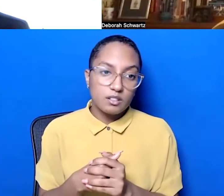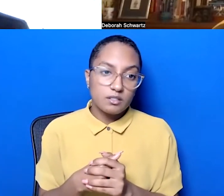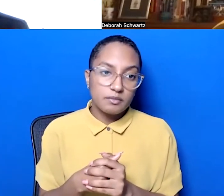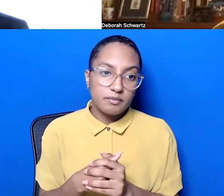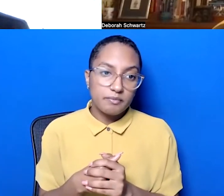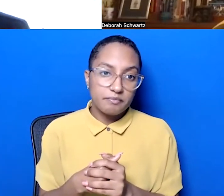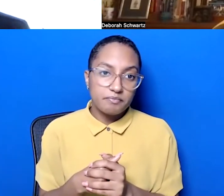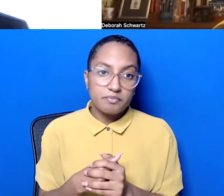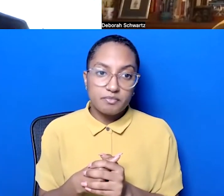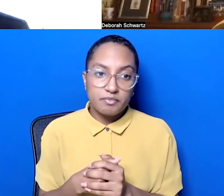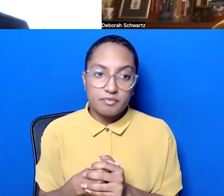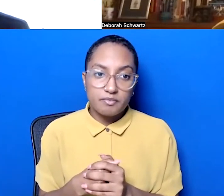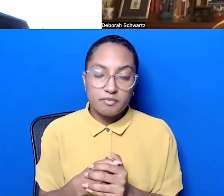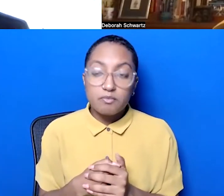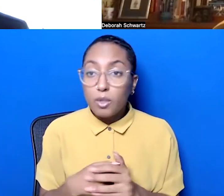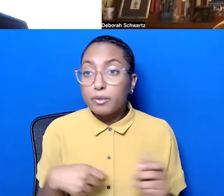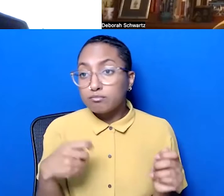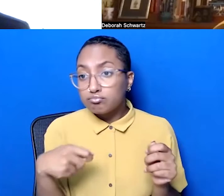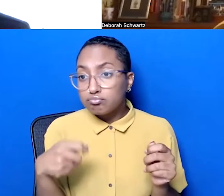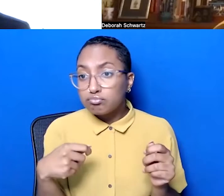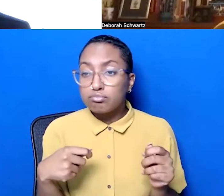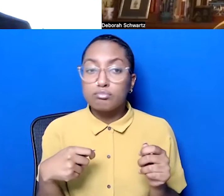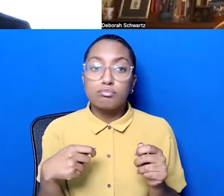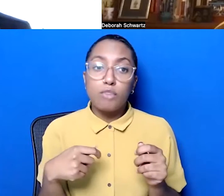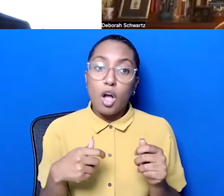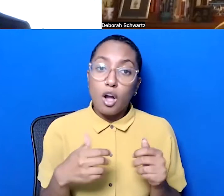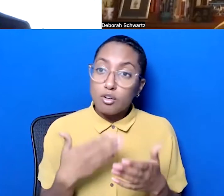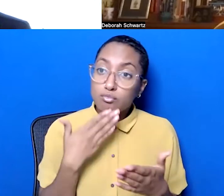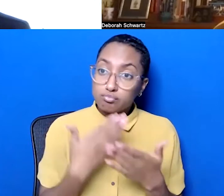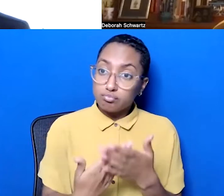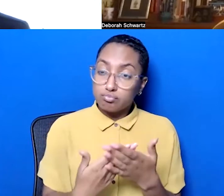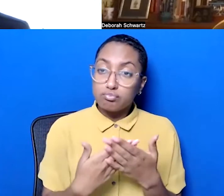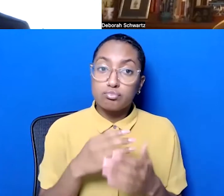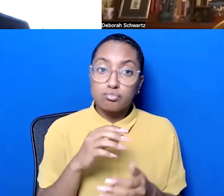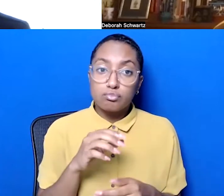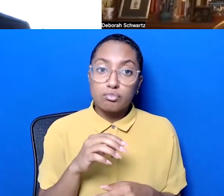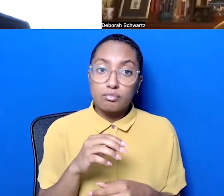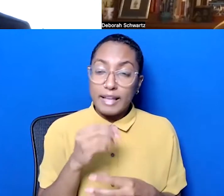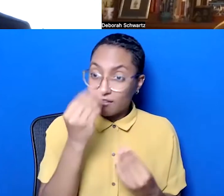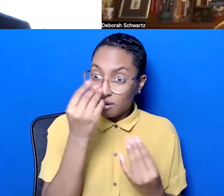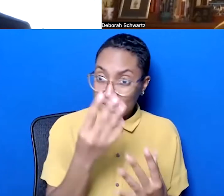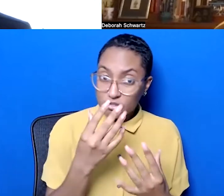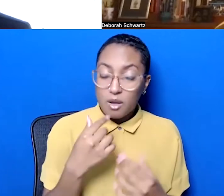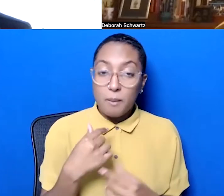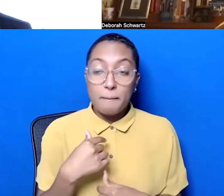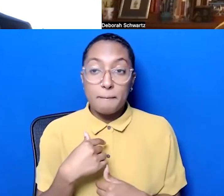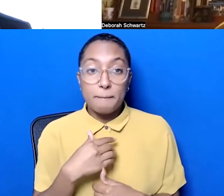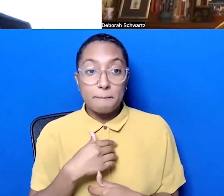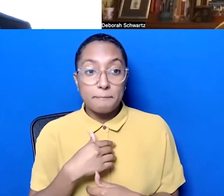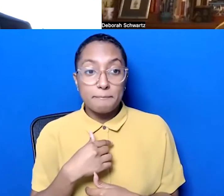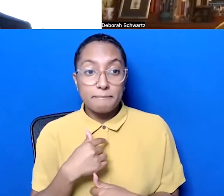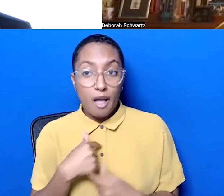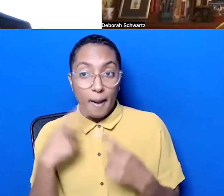I'm wondering whether or not politicians are out of step with a lot of their constituents